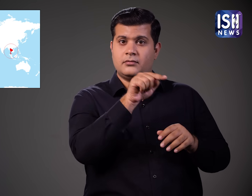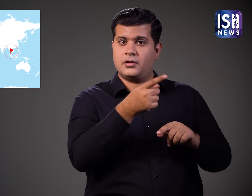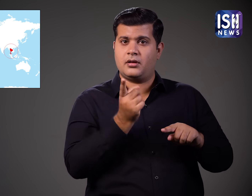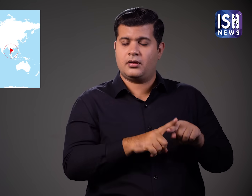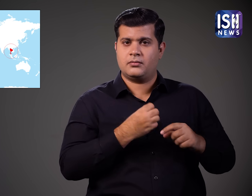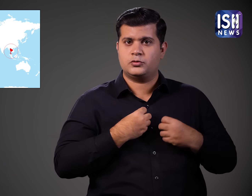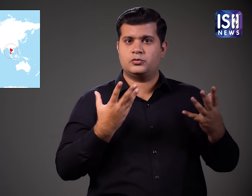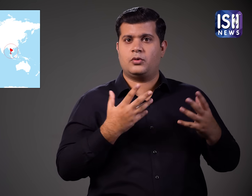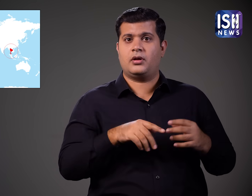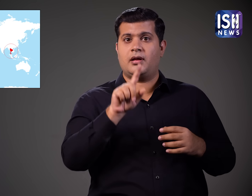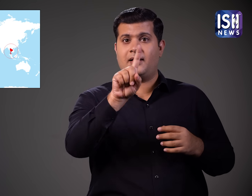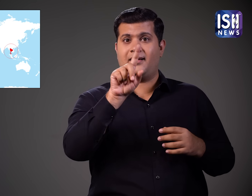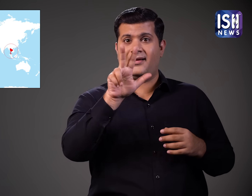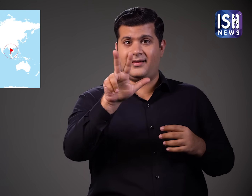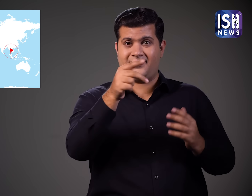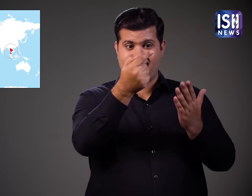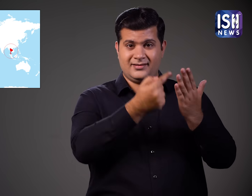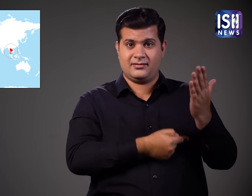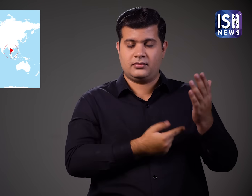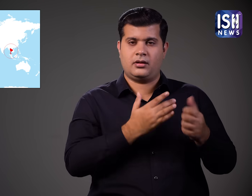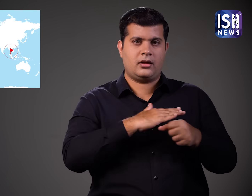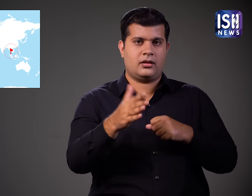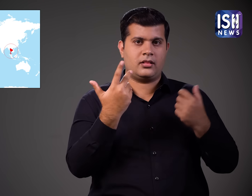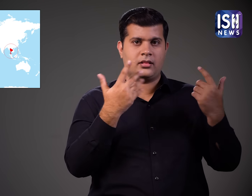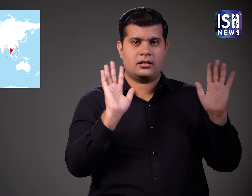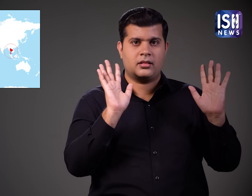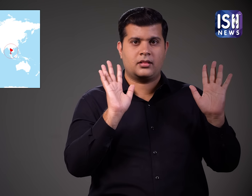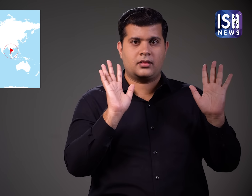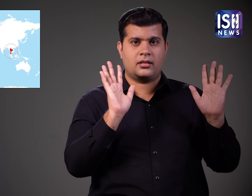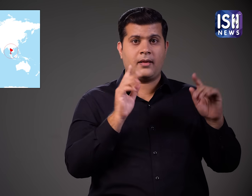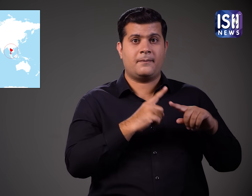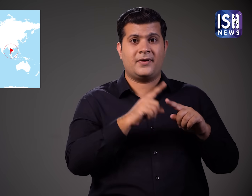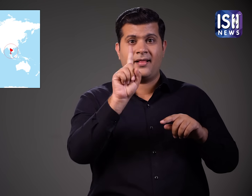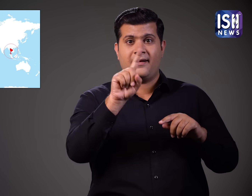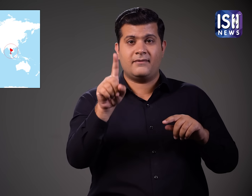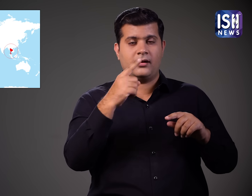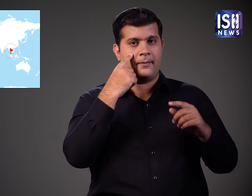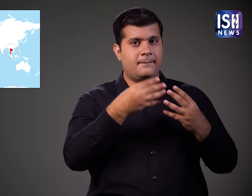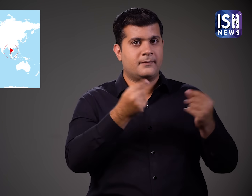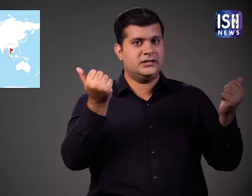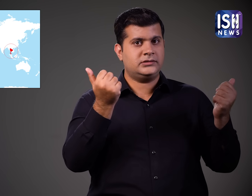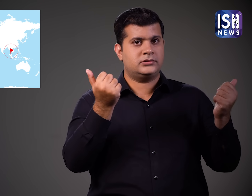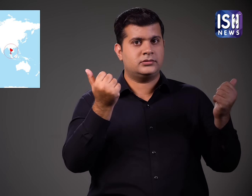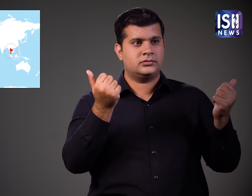Shockingly, 18 of its nationals are dead and 11 are missing.